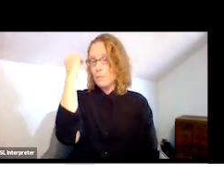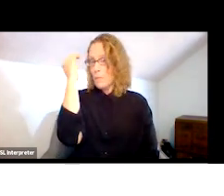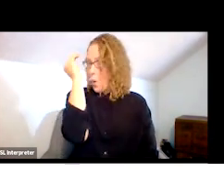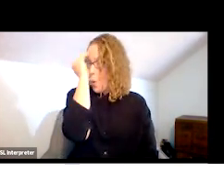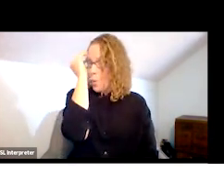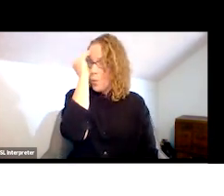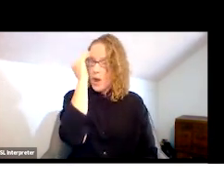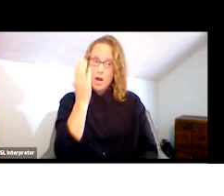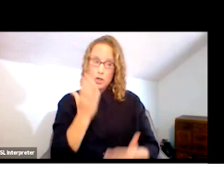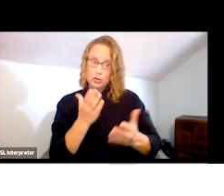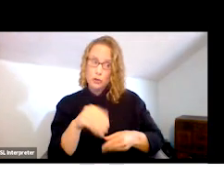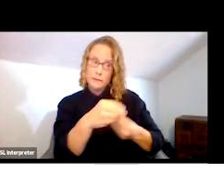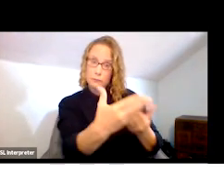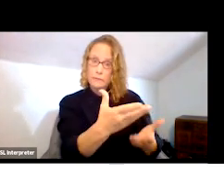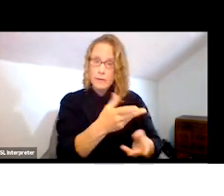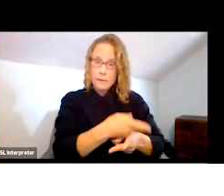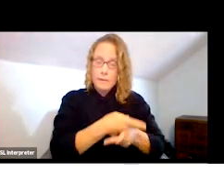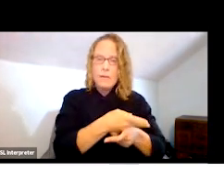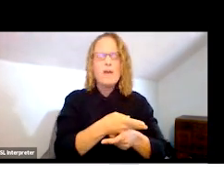shifting to partnership with our individuals.